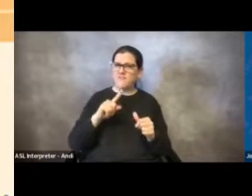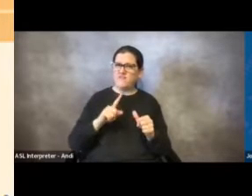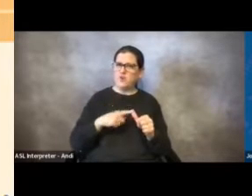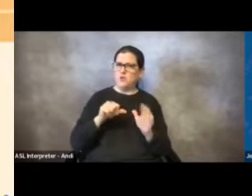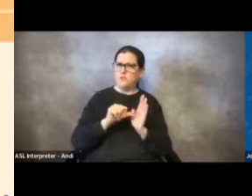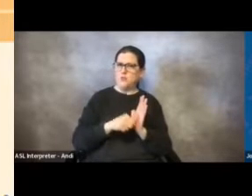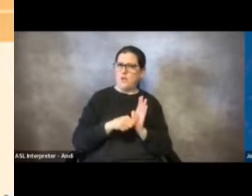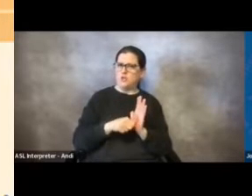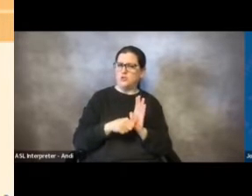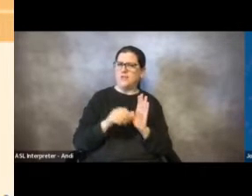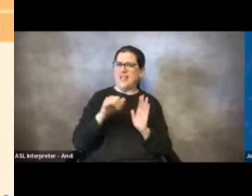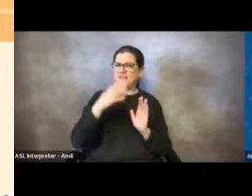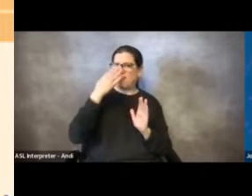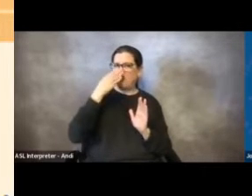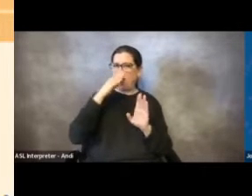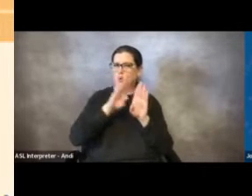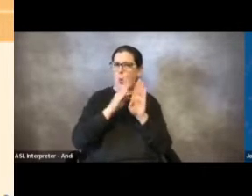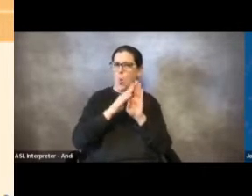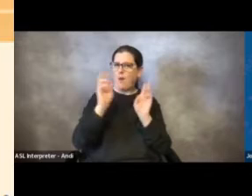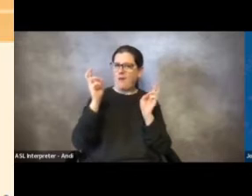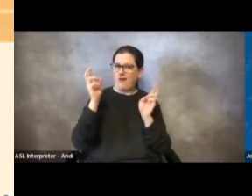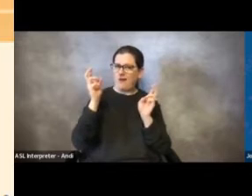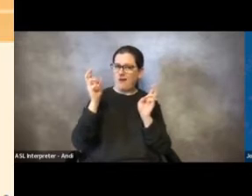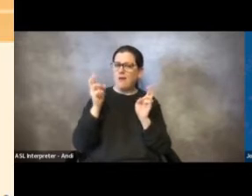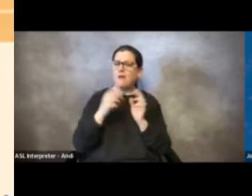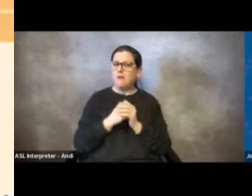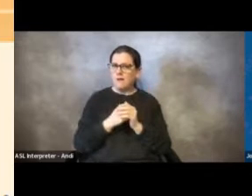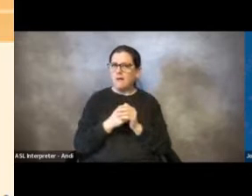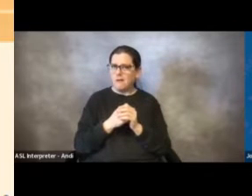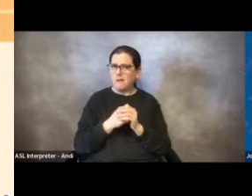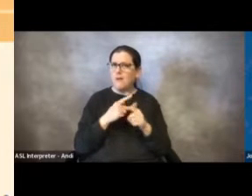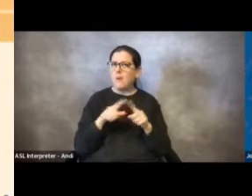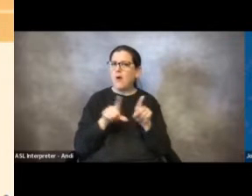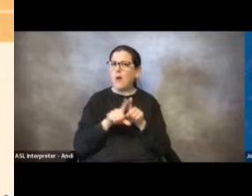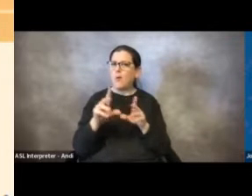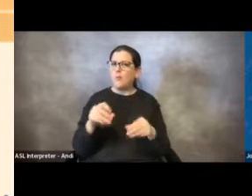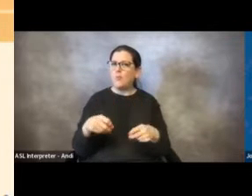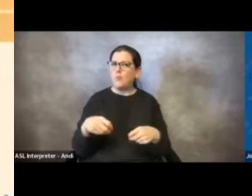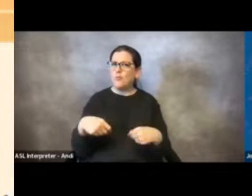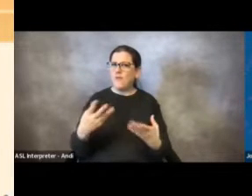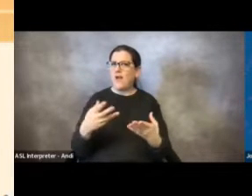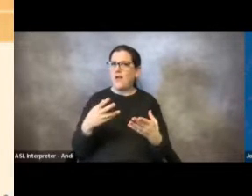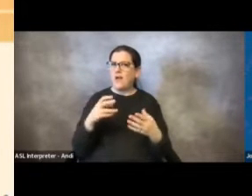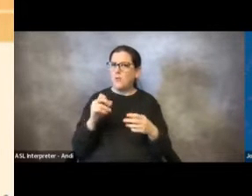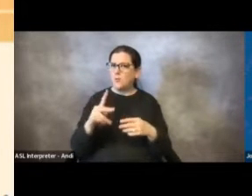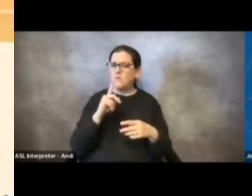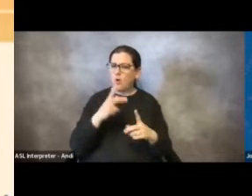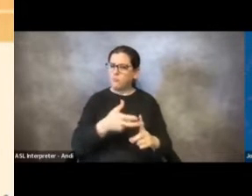This is the front door to the house, right. But they also provide an opportunity to attract additional funding. And